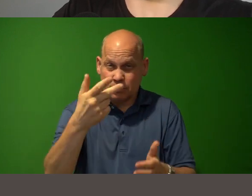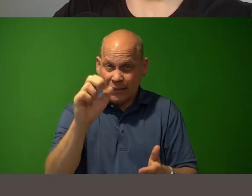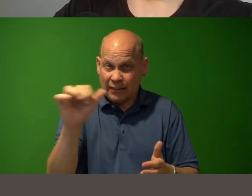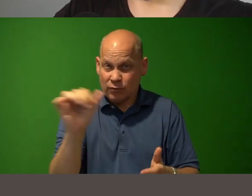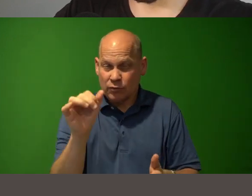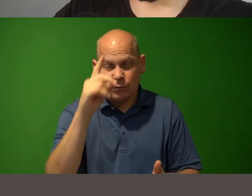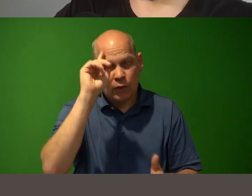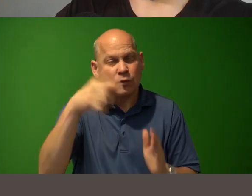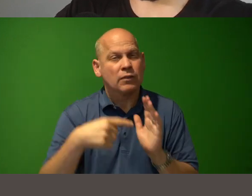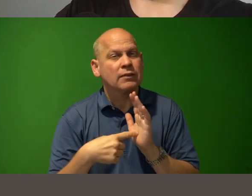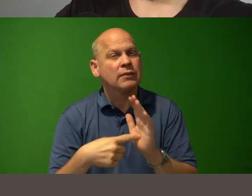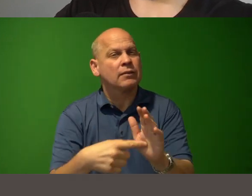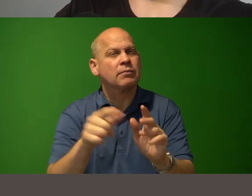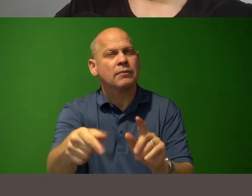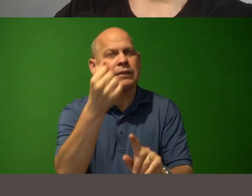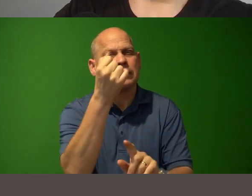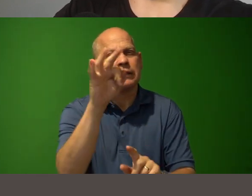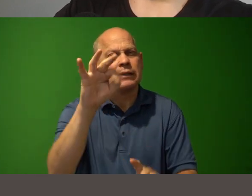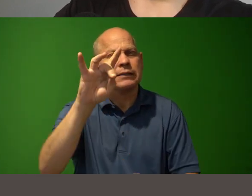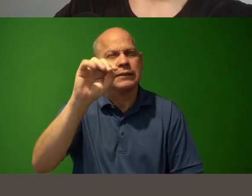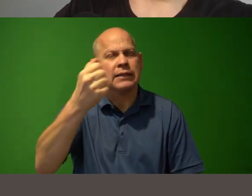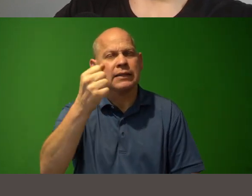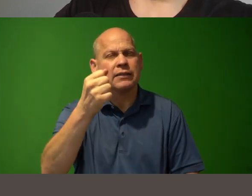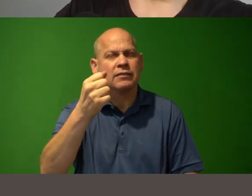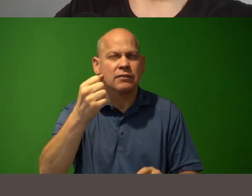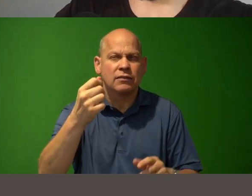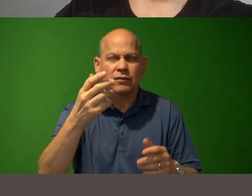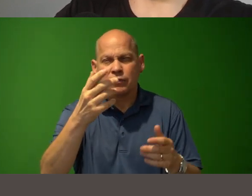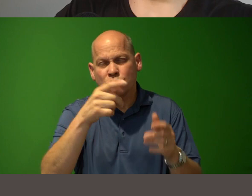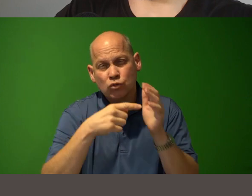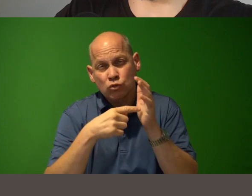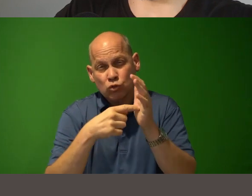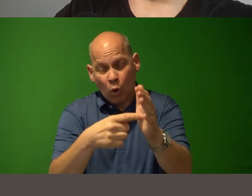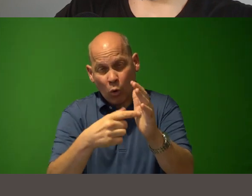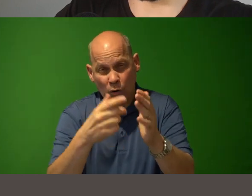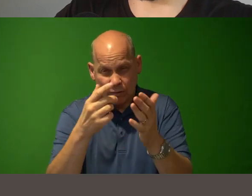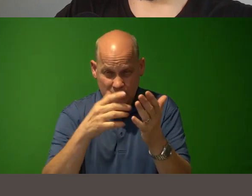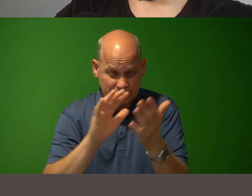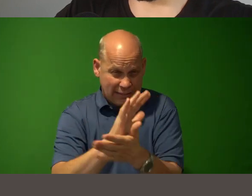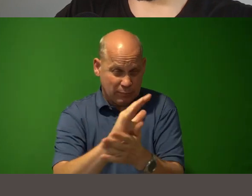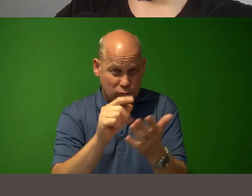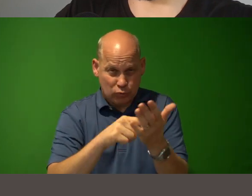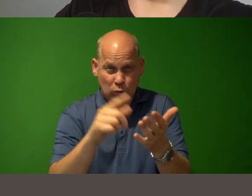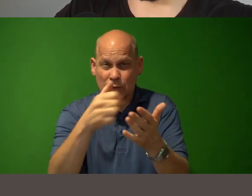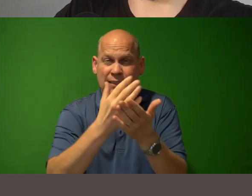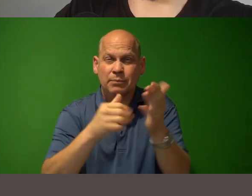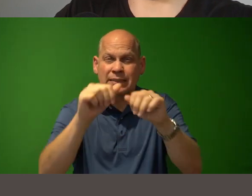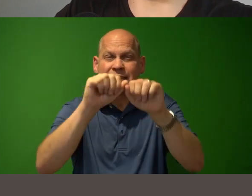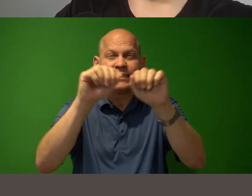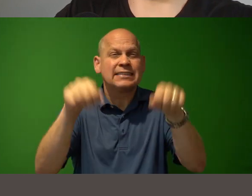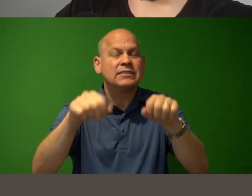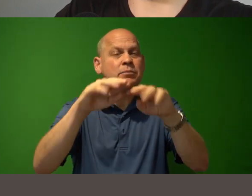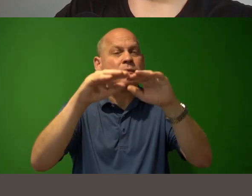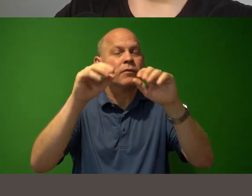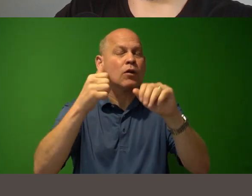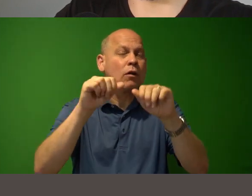For example, this is a 1980s sheet paper showing some system architecture being drawn with pen and paper.